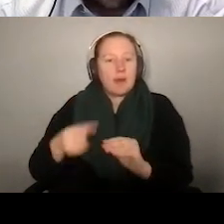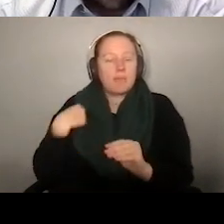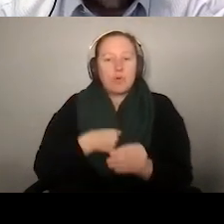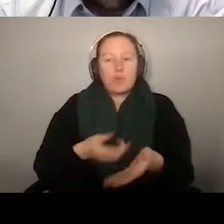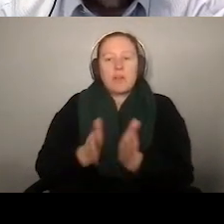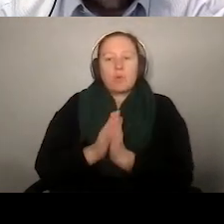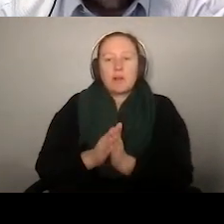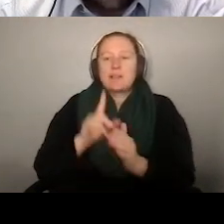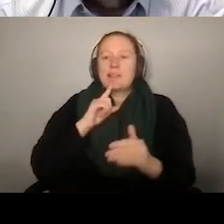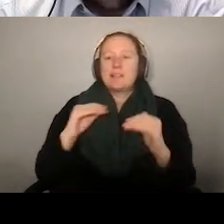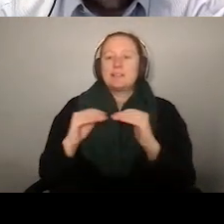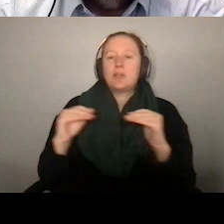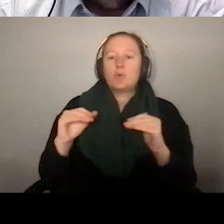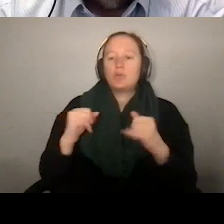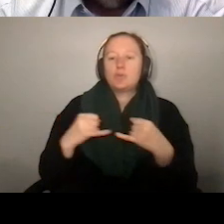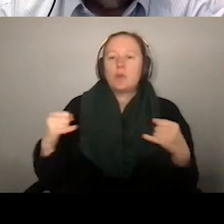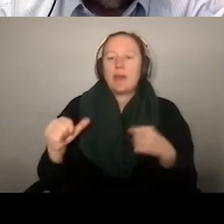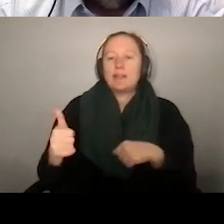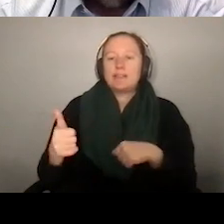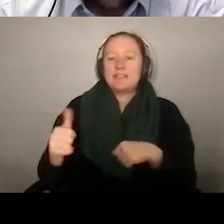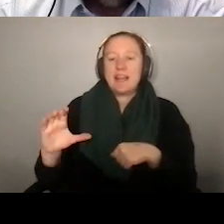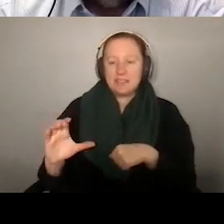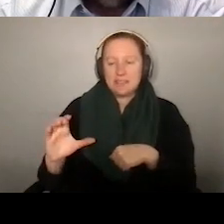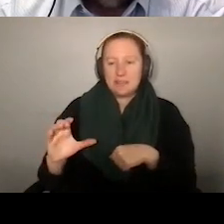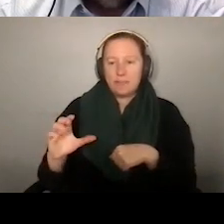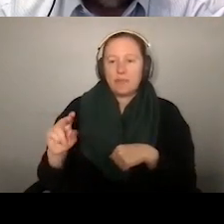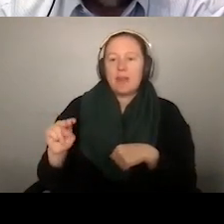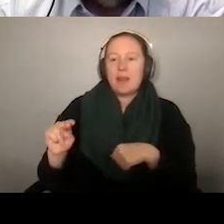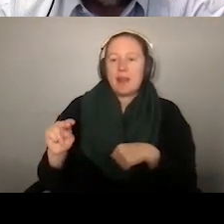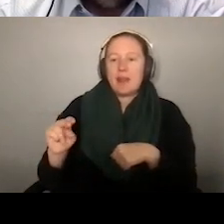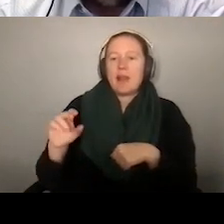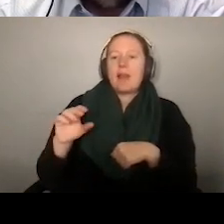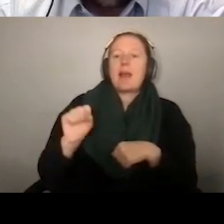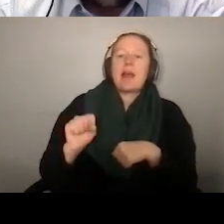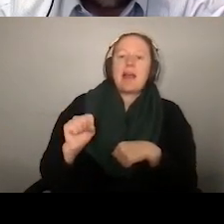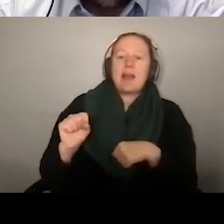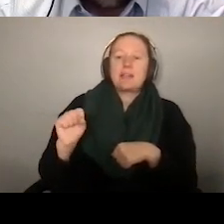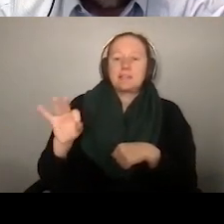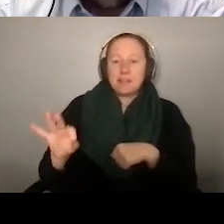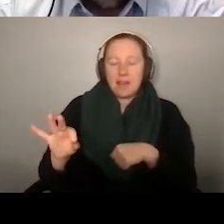Line 10c on the SF-425 Federal Financial Report Form.